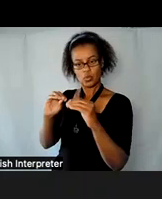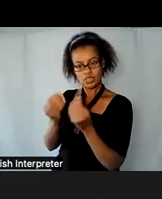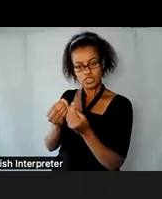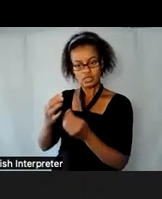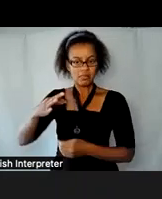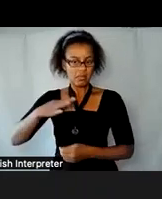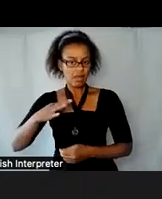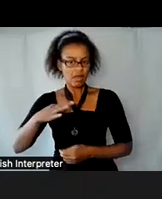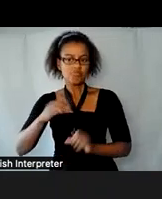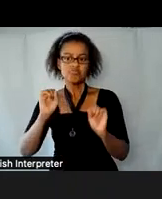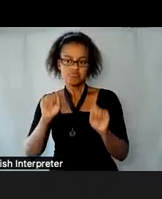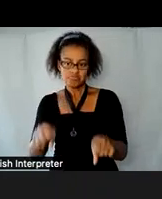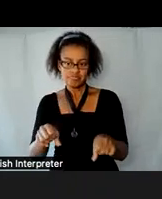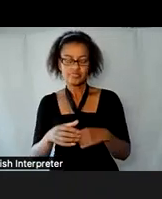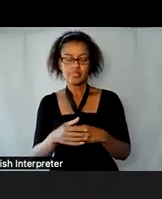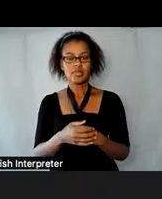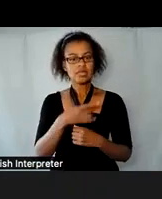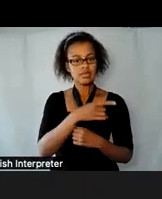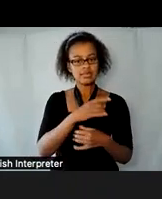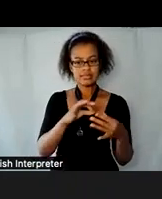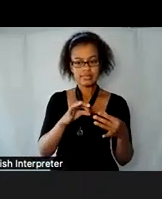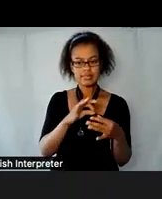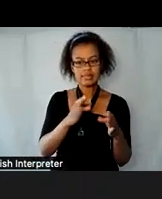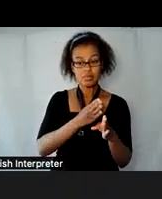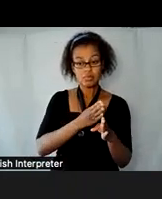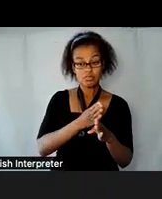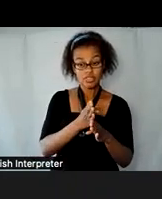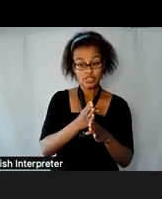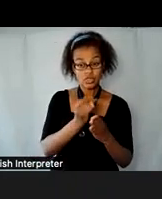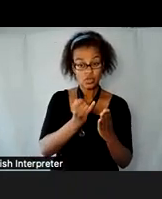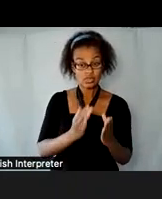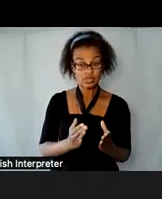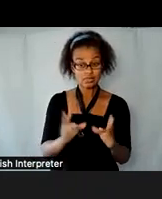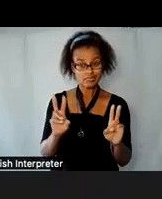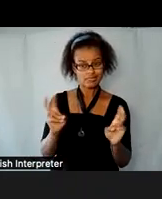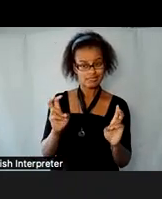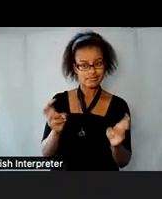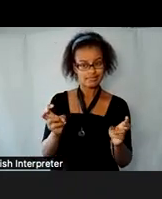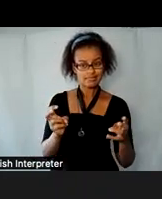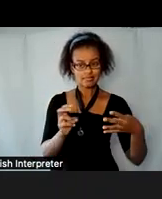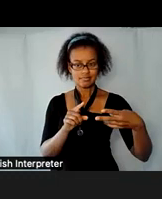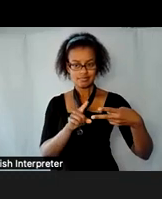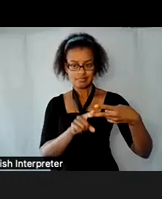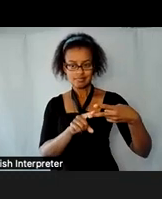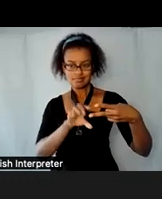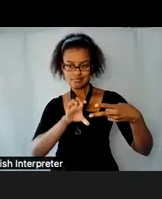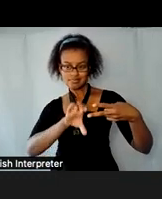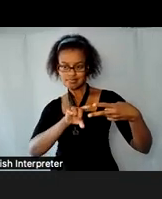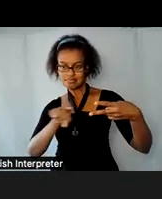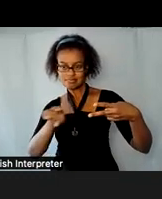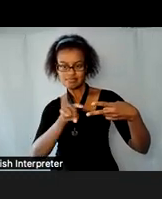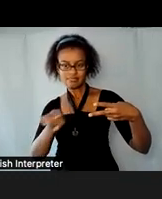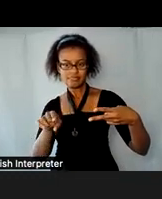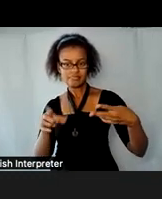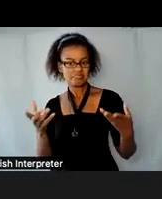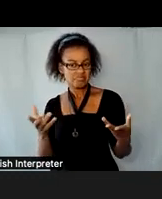a professional artist? And the answer is really, you know, do you consider yourself a professional artist?